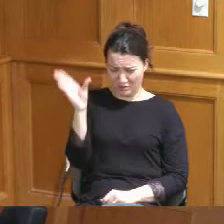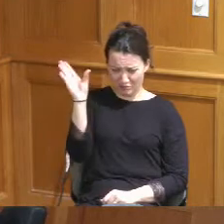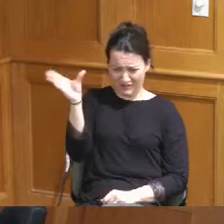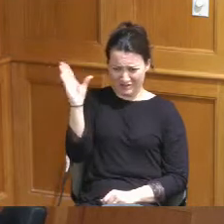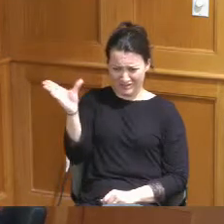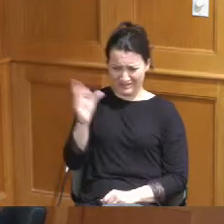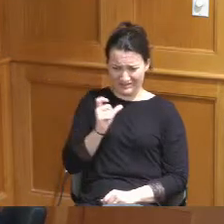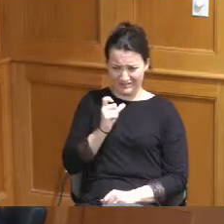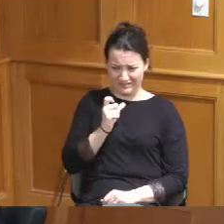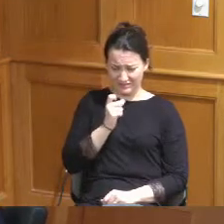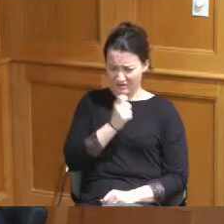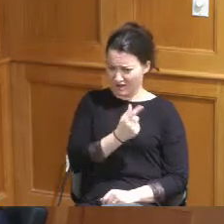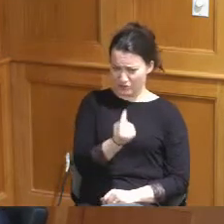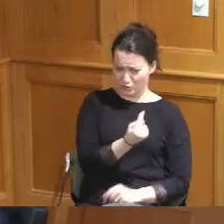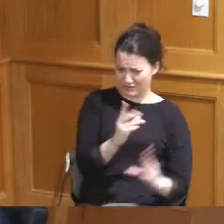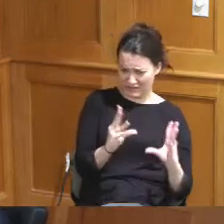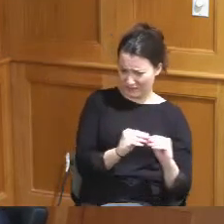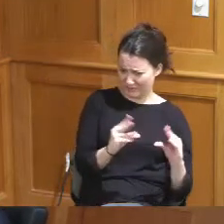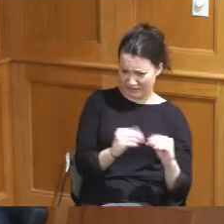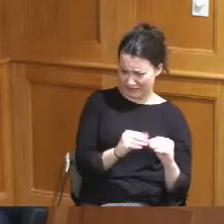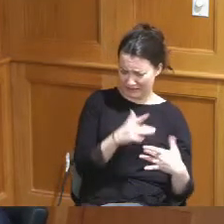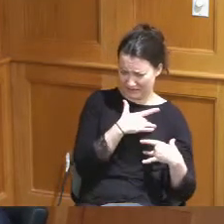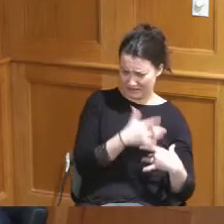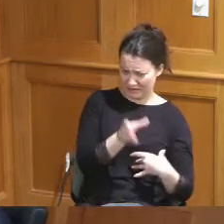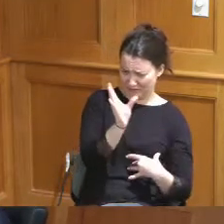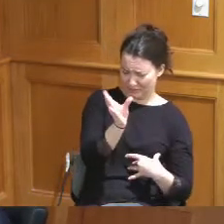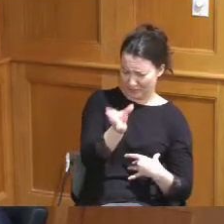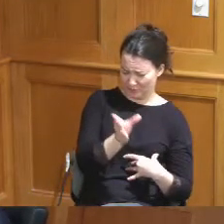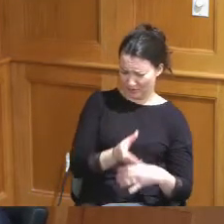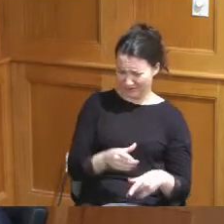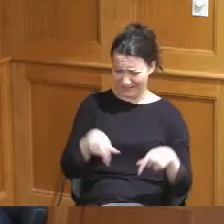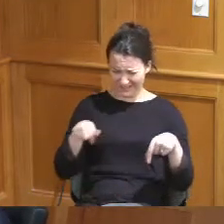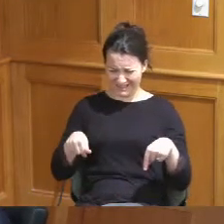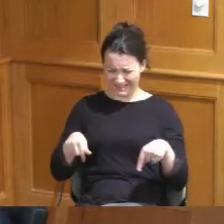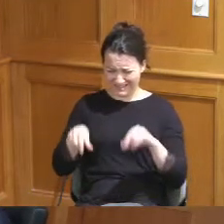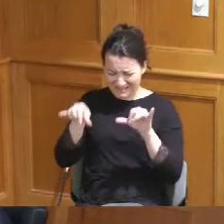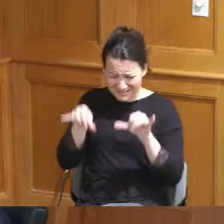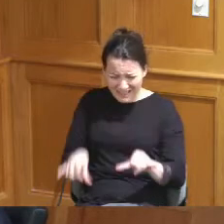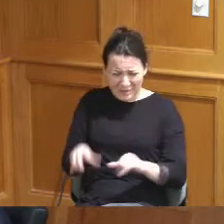of our Tuesday meetings when we normally have presentations is this the same presentation or